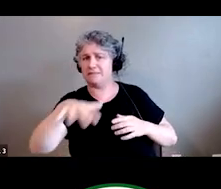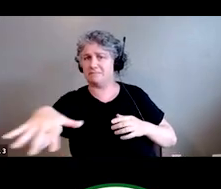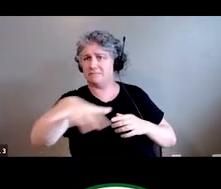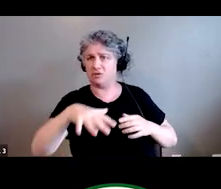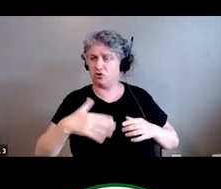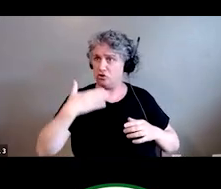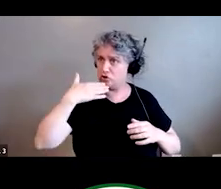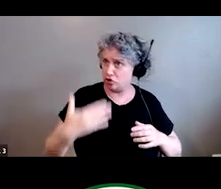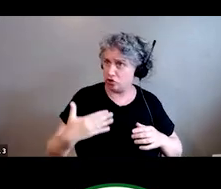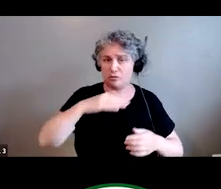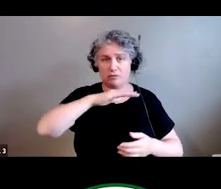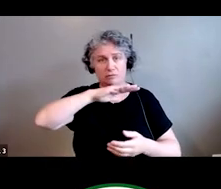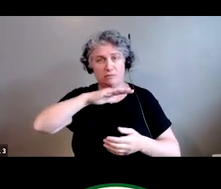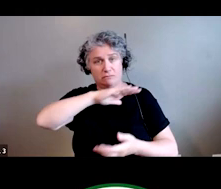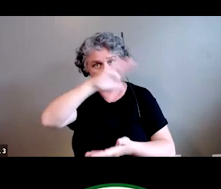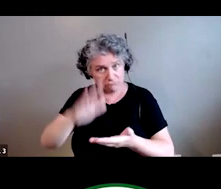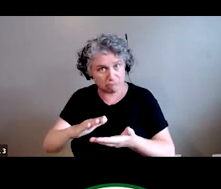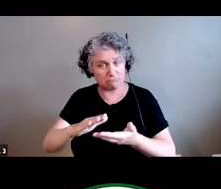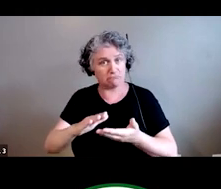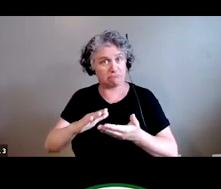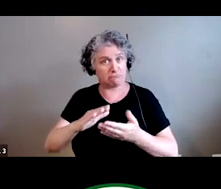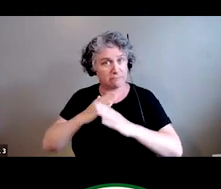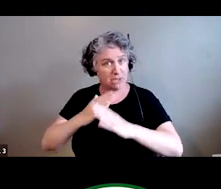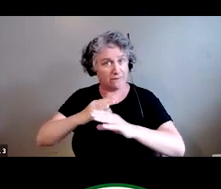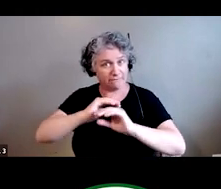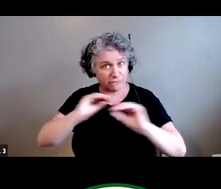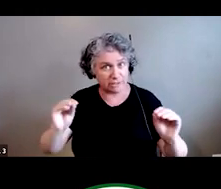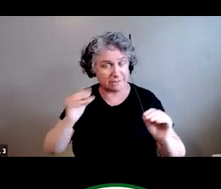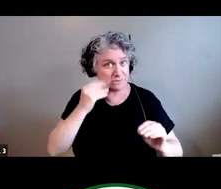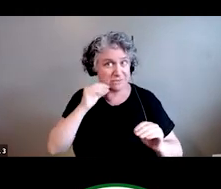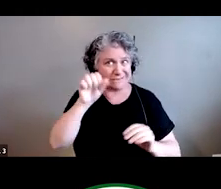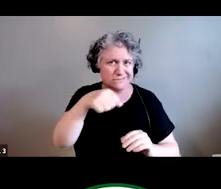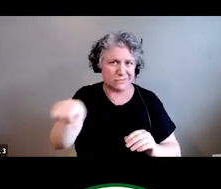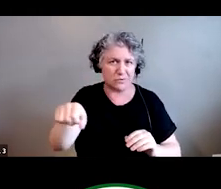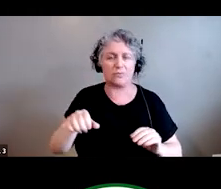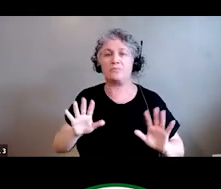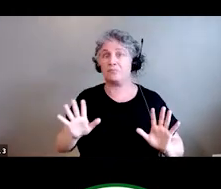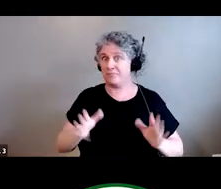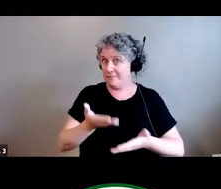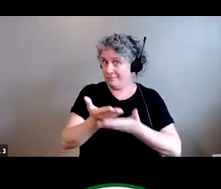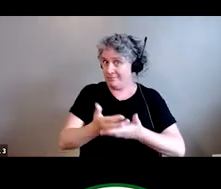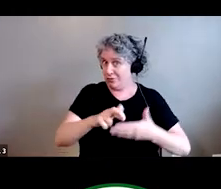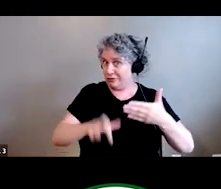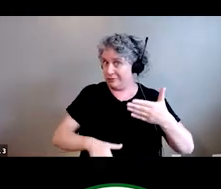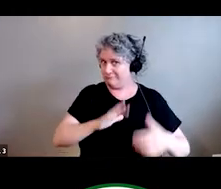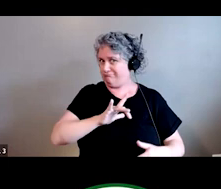In short, the data showed that unfortunately outdoor spaces across BC are rife with barriers